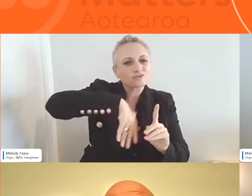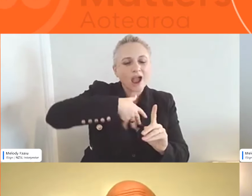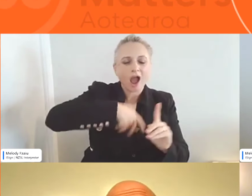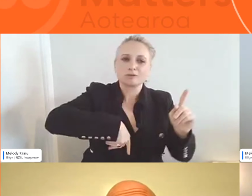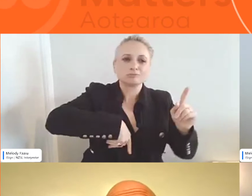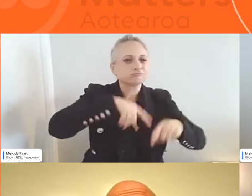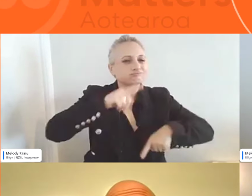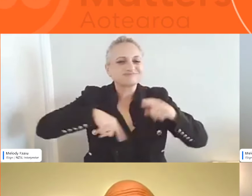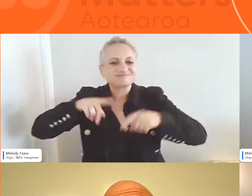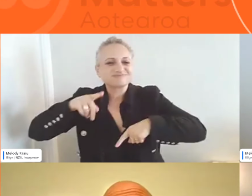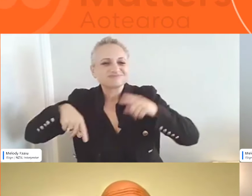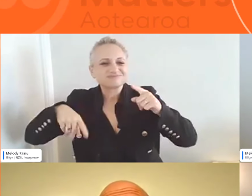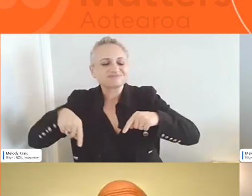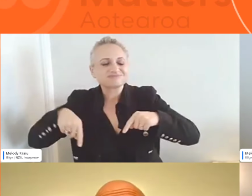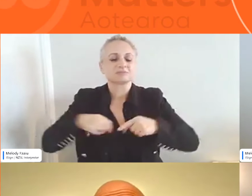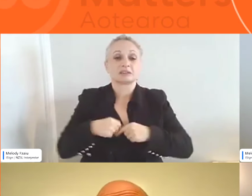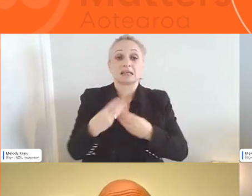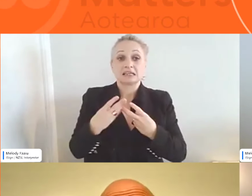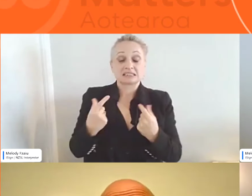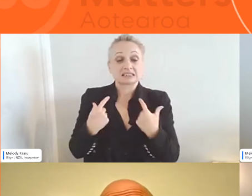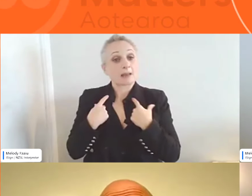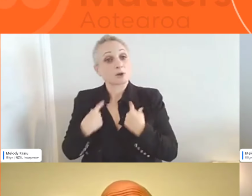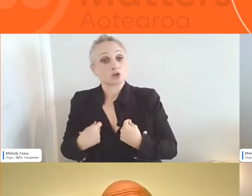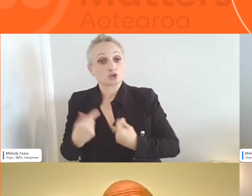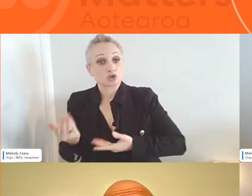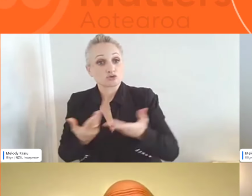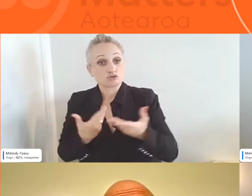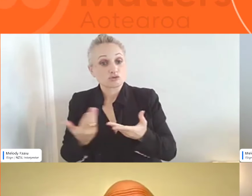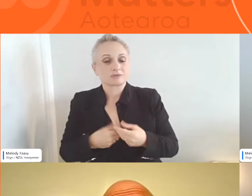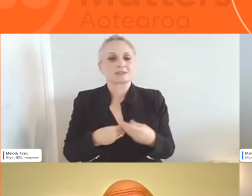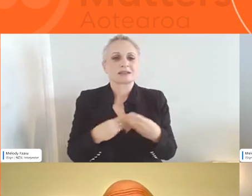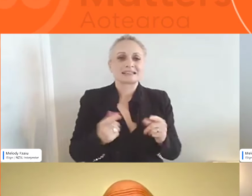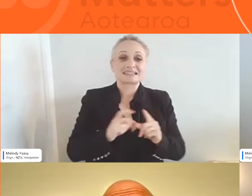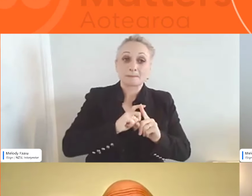social services, some from disability services, one example of that is